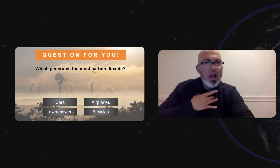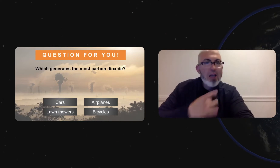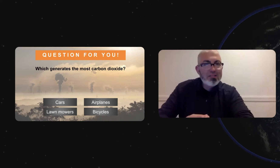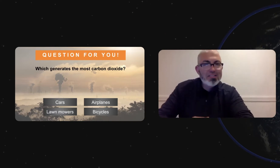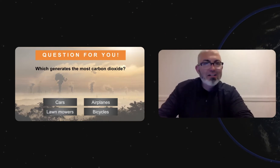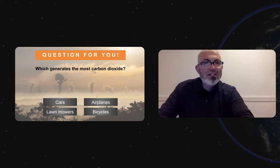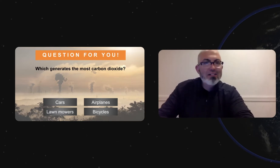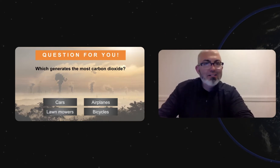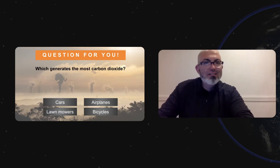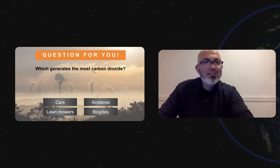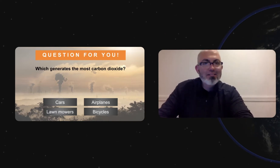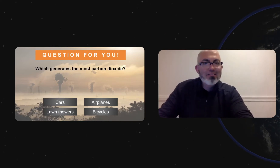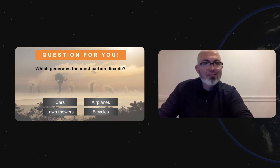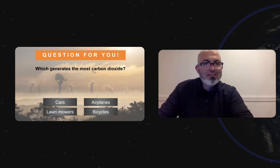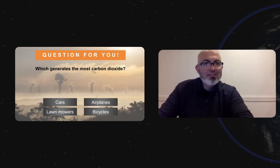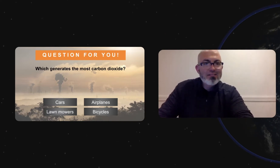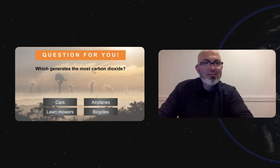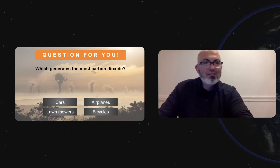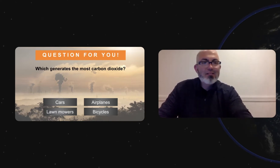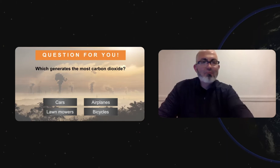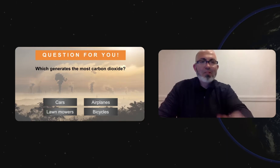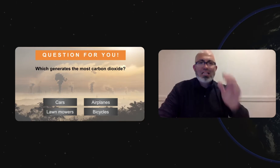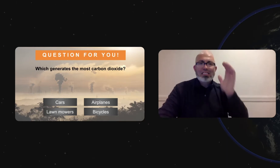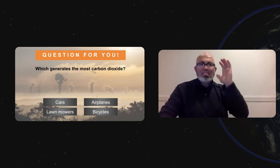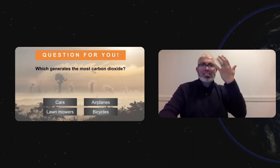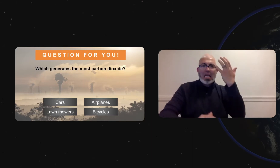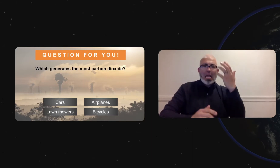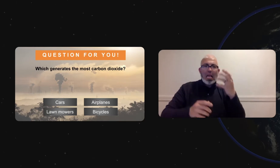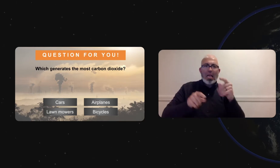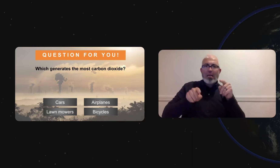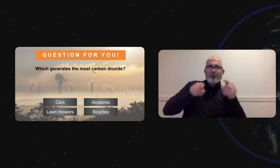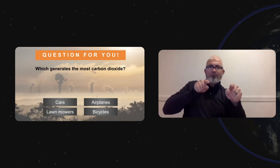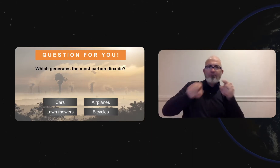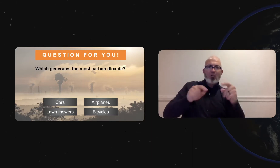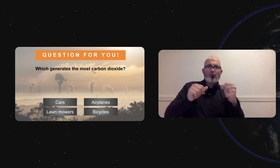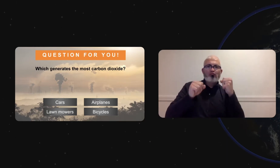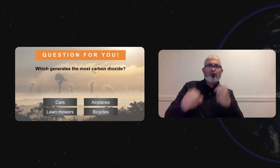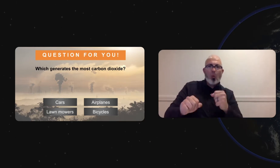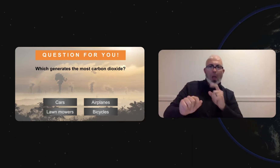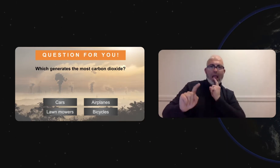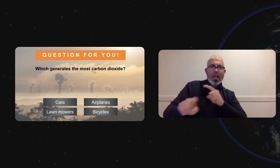[Answers on screen.] Interesting.